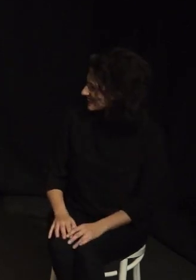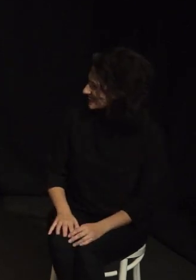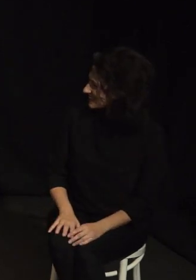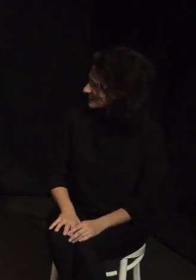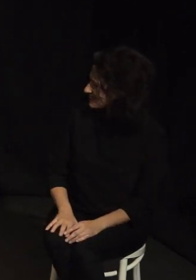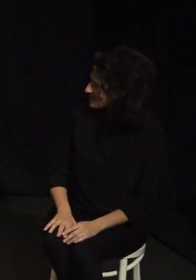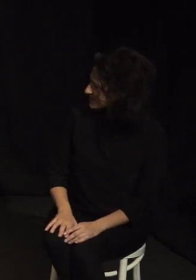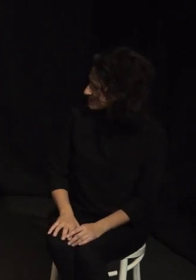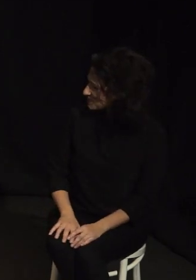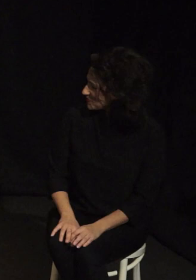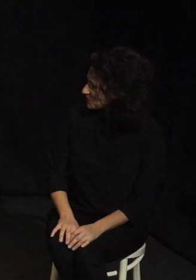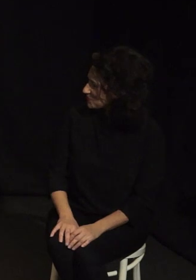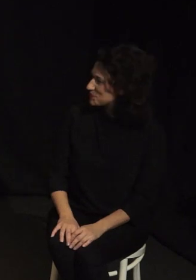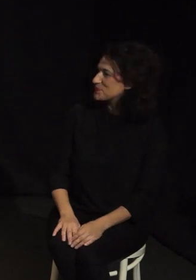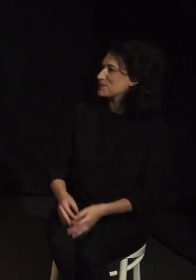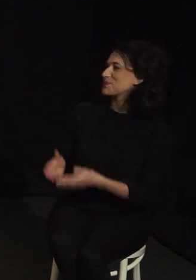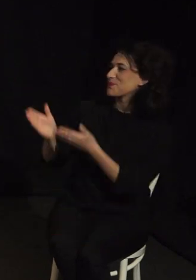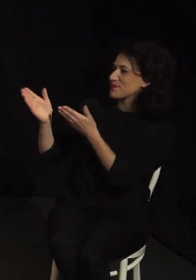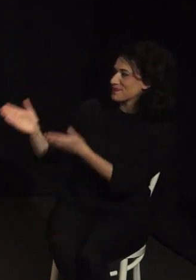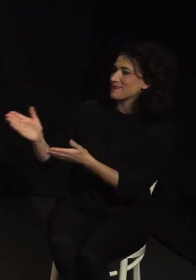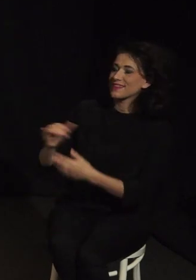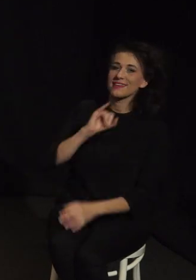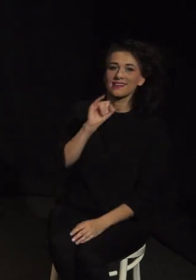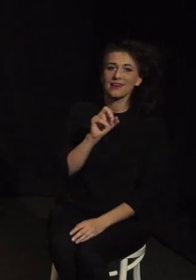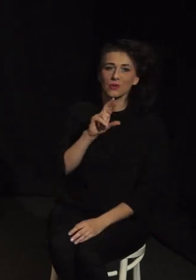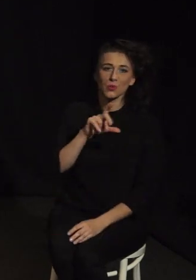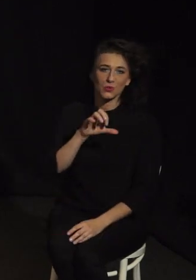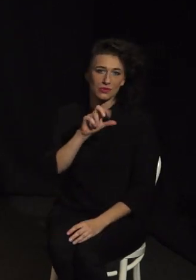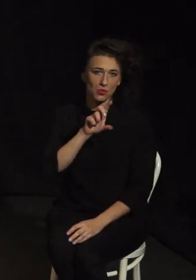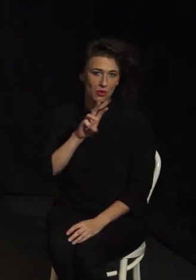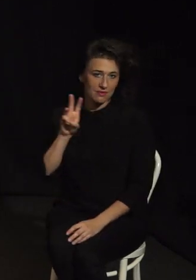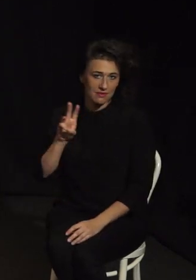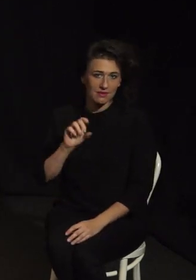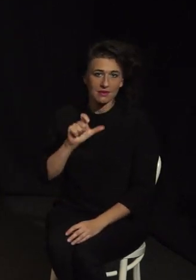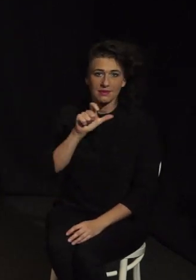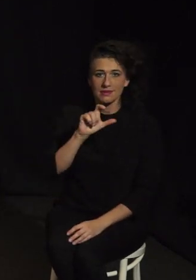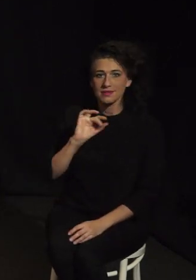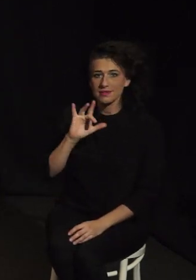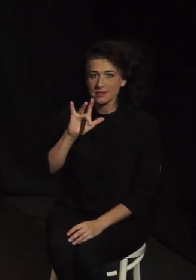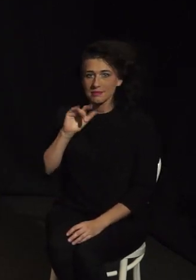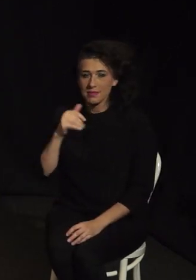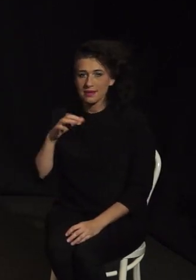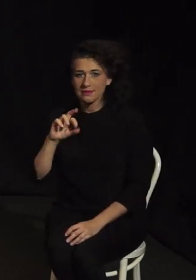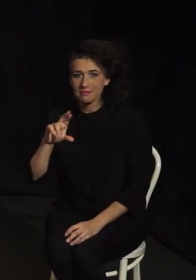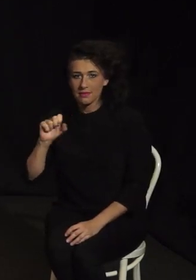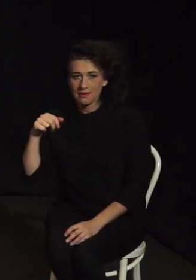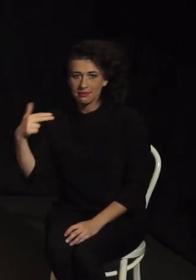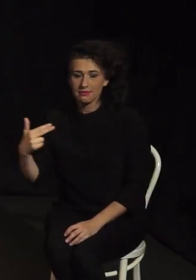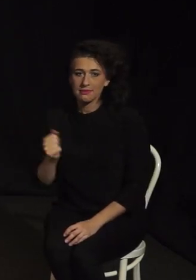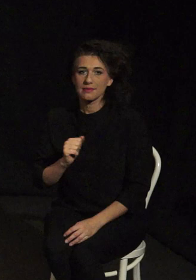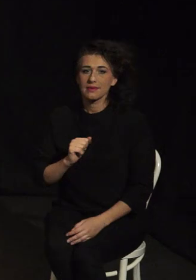My name is Jarosław Cymerman. I work at the Institute of Polish Philology at UMCS in Lublin